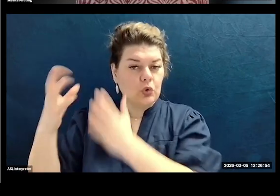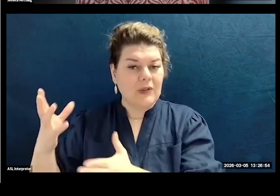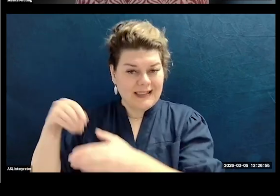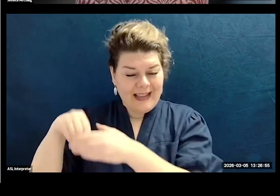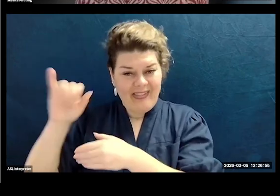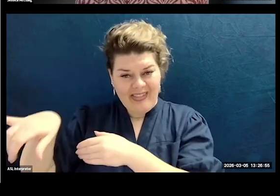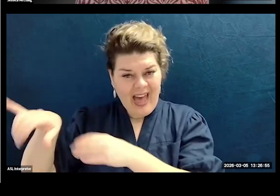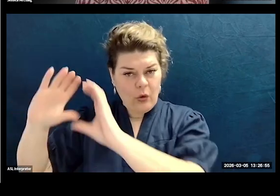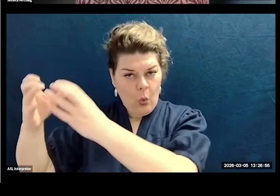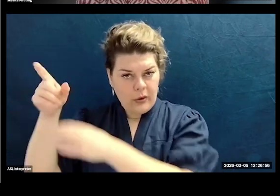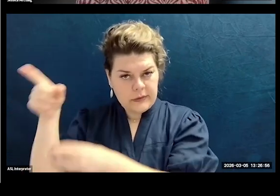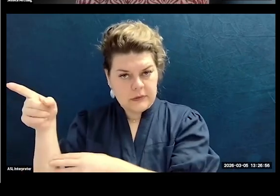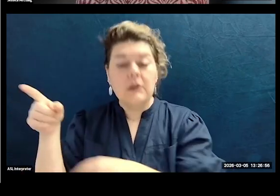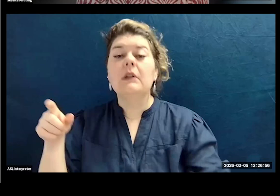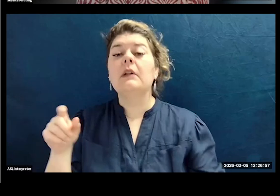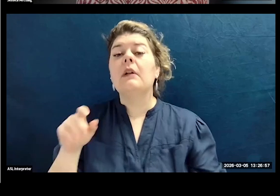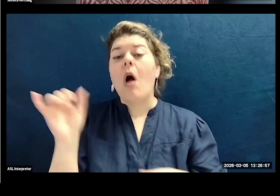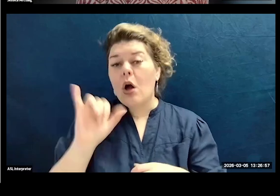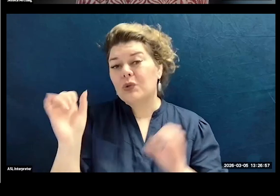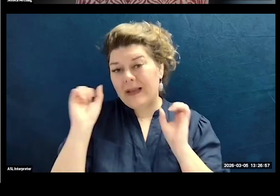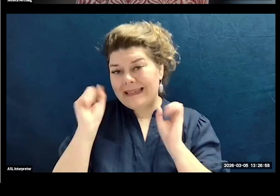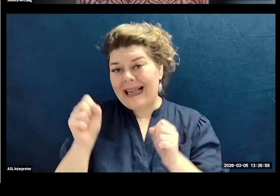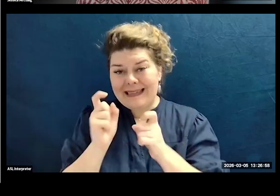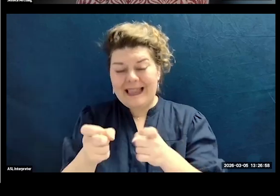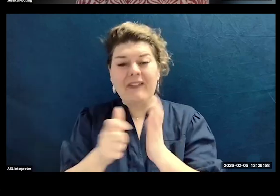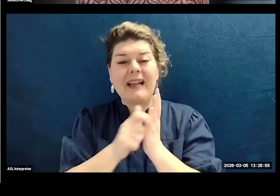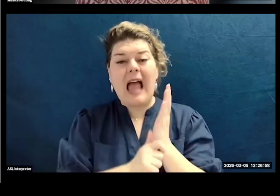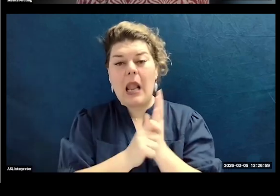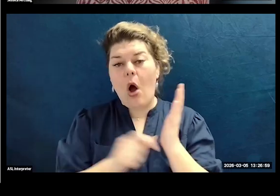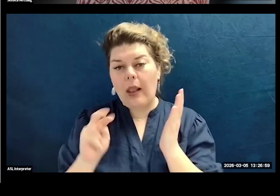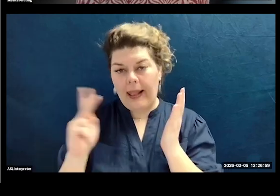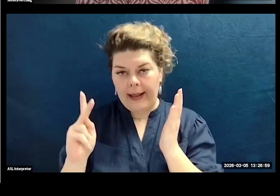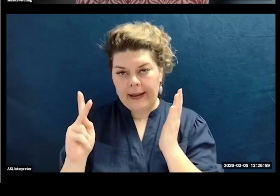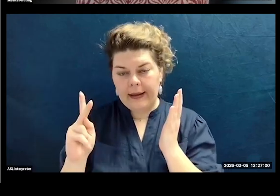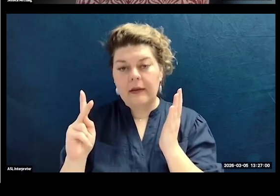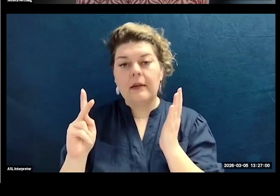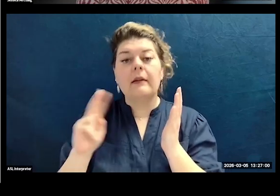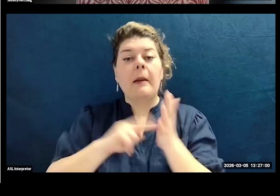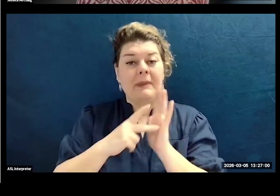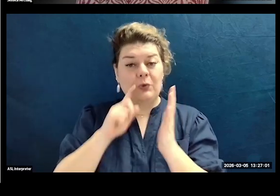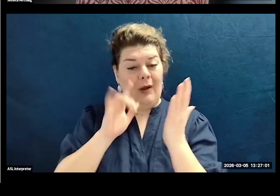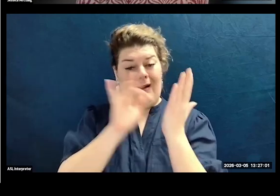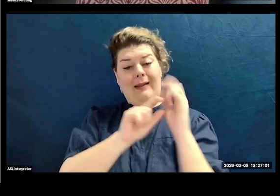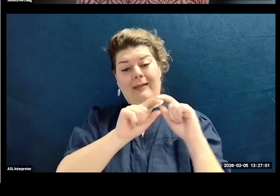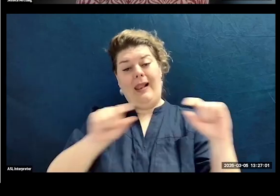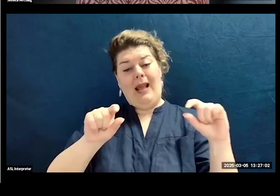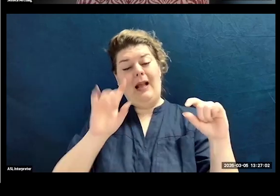as an alternative, provide a persistent catalog link that redirects to the publisher platform